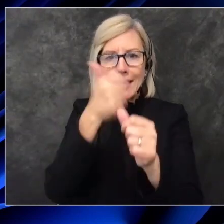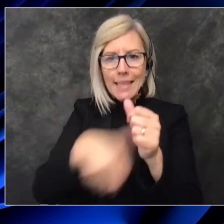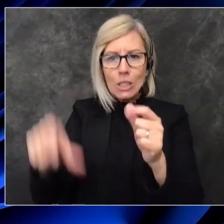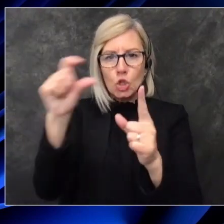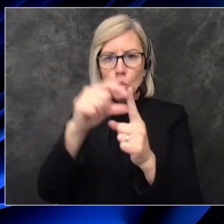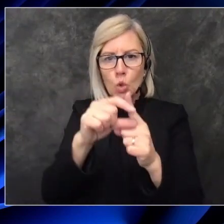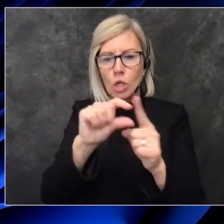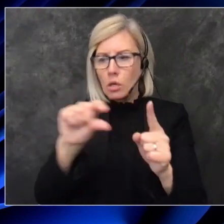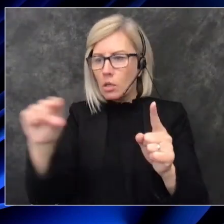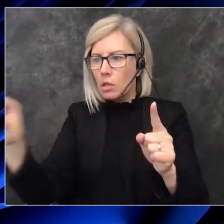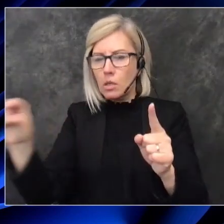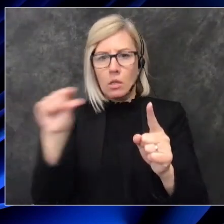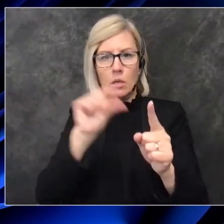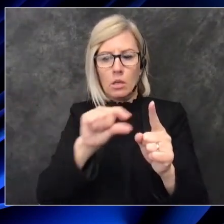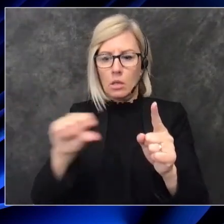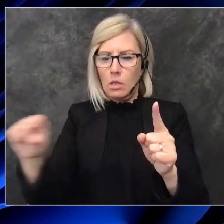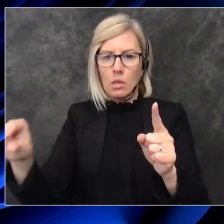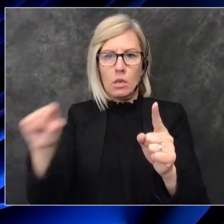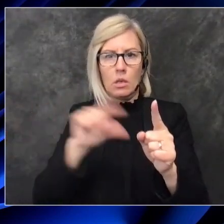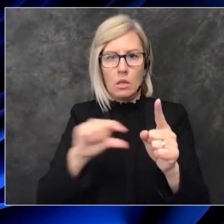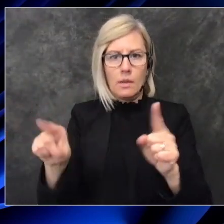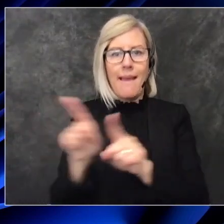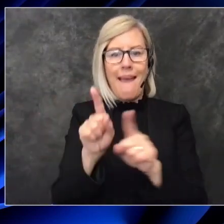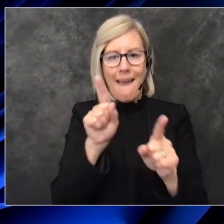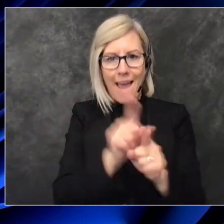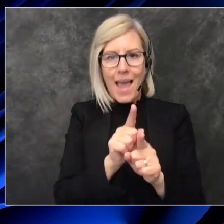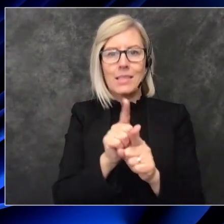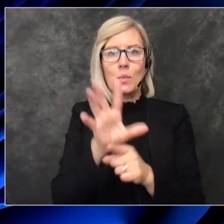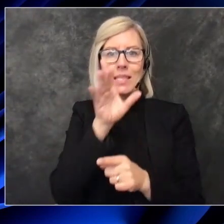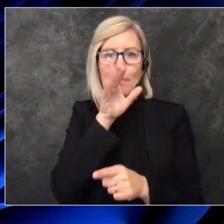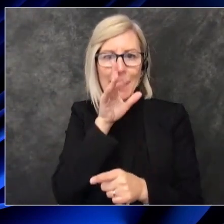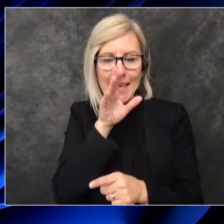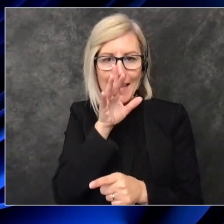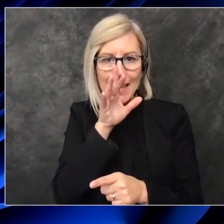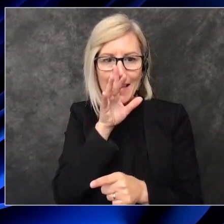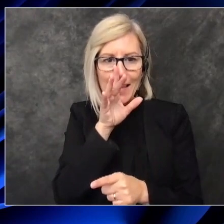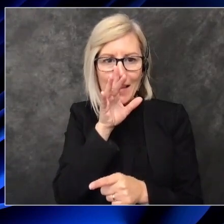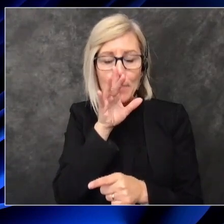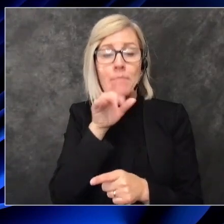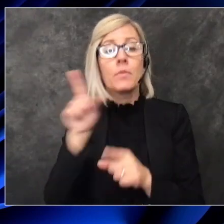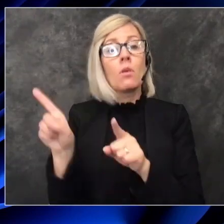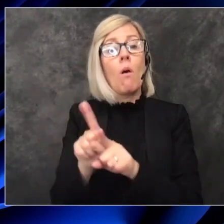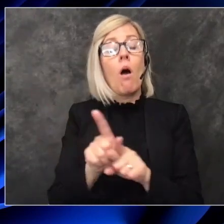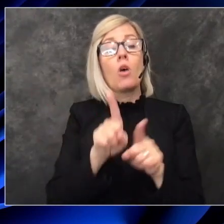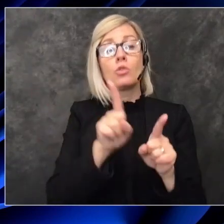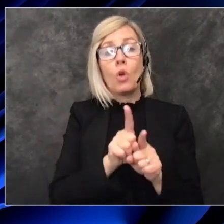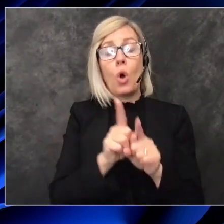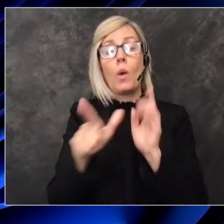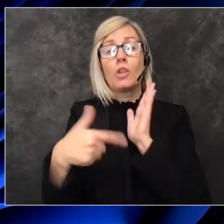magnified view port as it was speaking. Additionally, this also shows how easy these settings are,